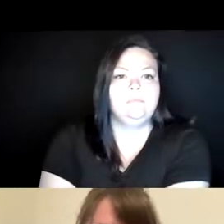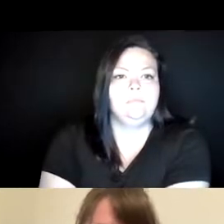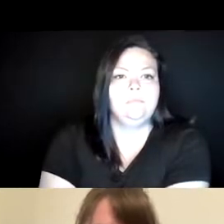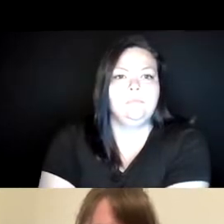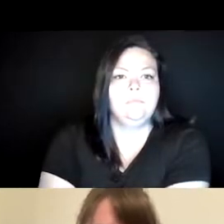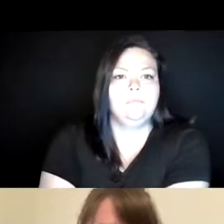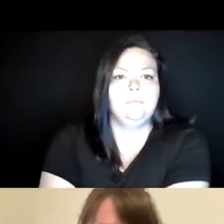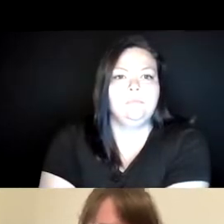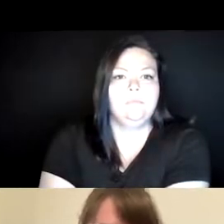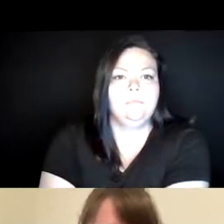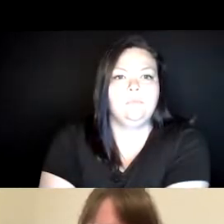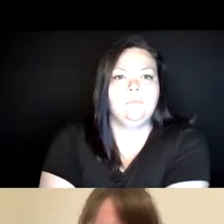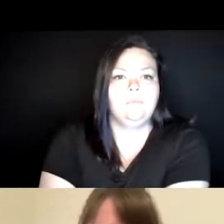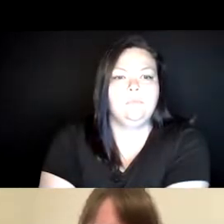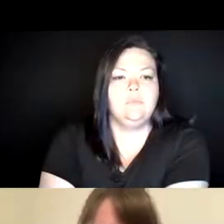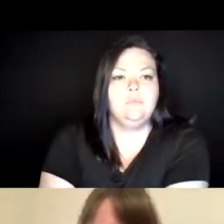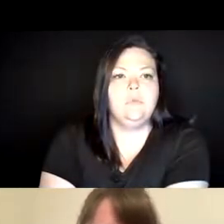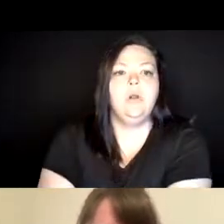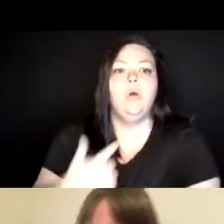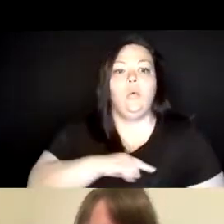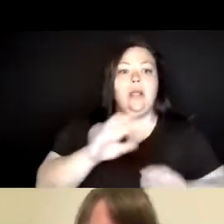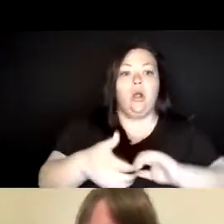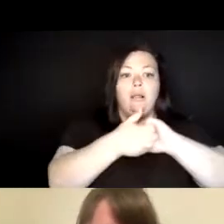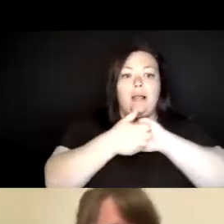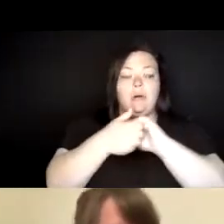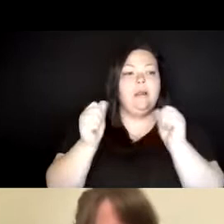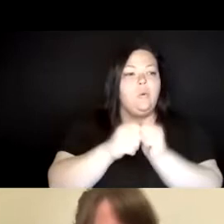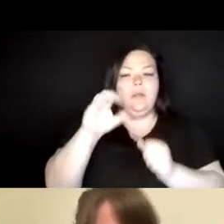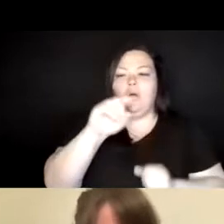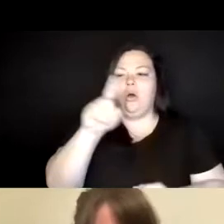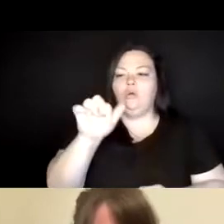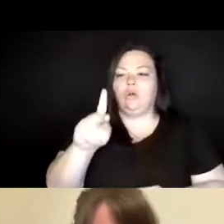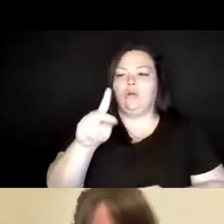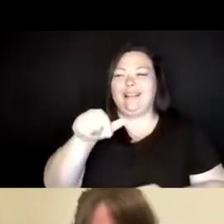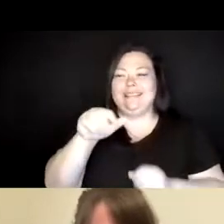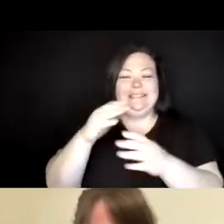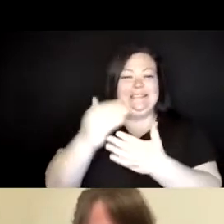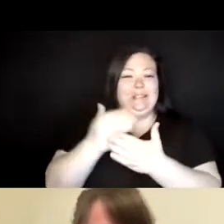which is a a series that's been in Fayetteville for more than 25 years now, um, and they're